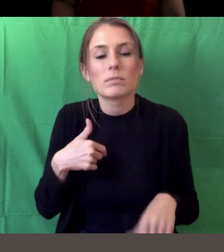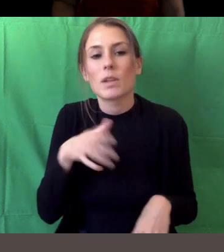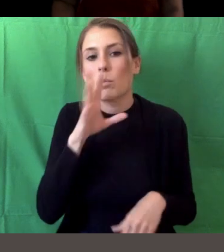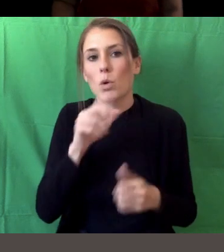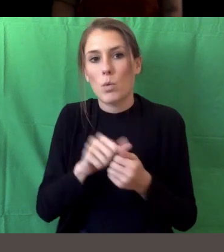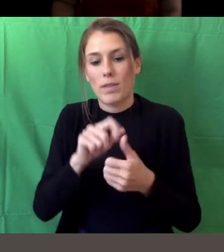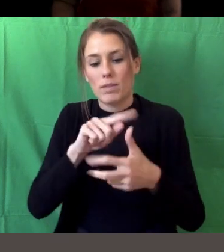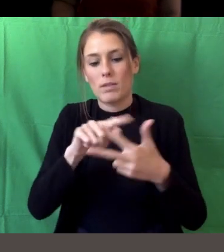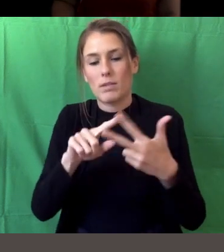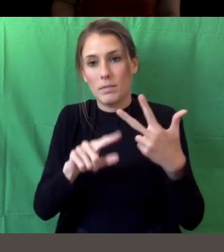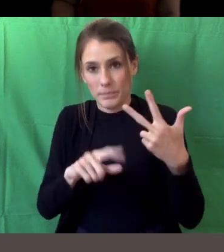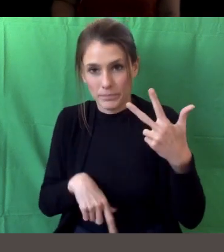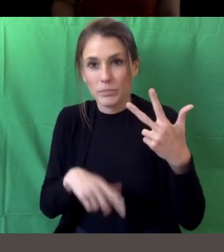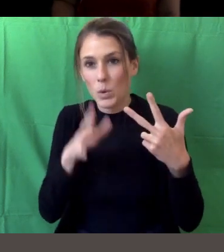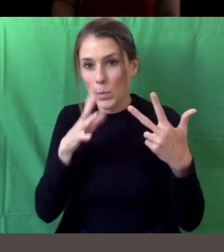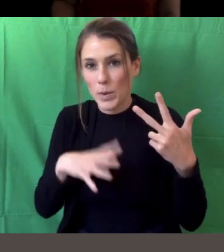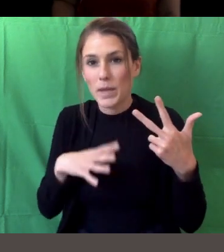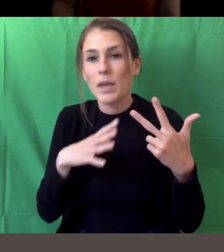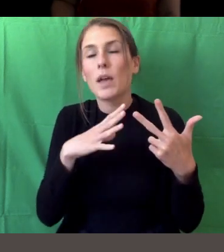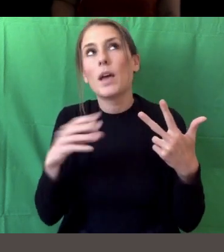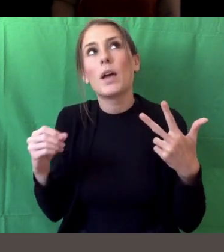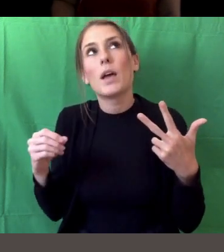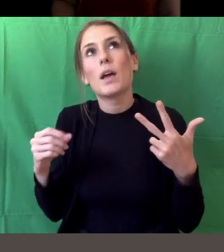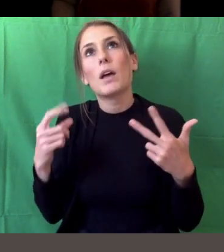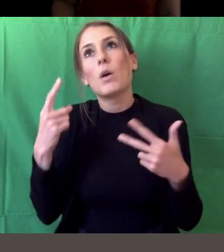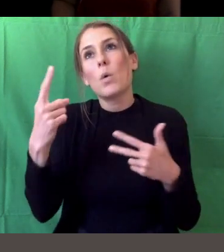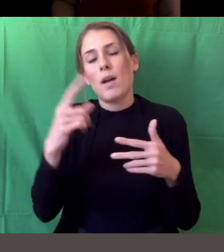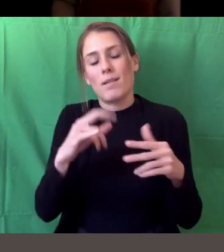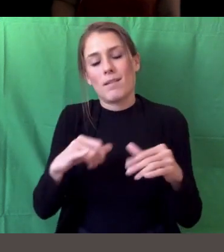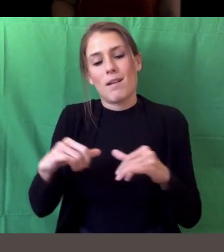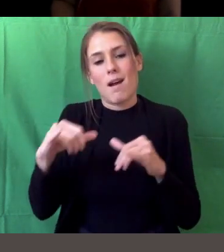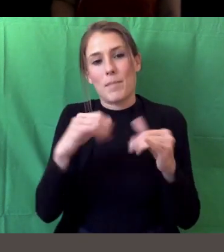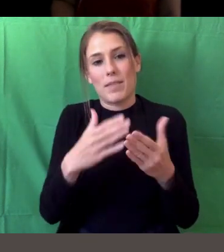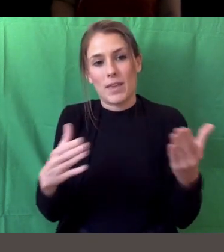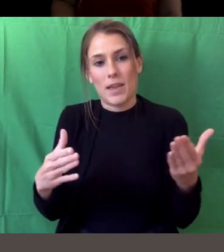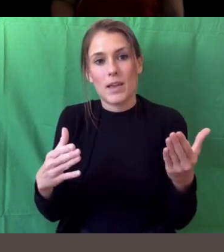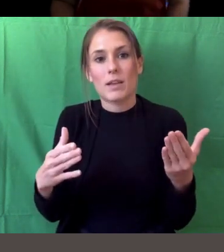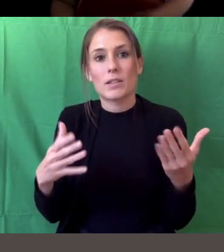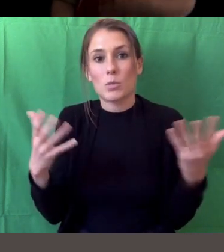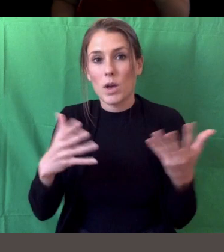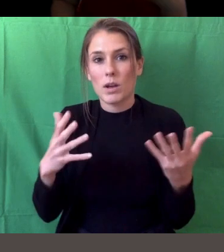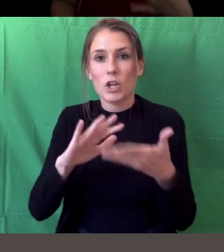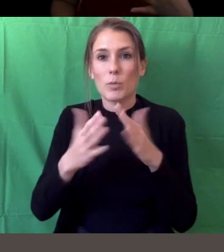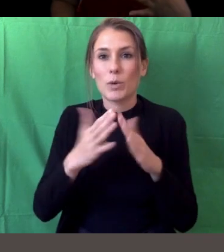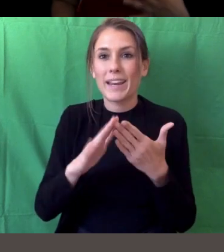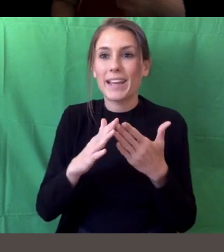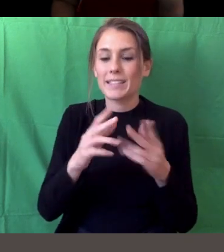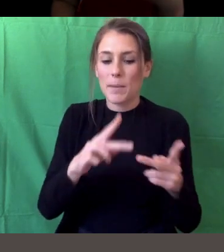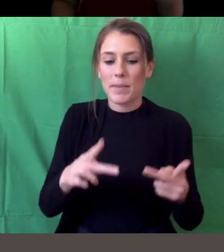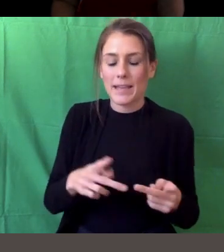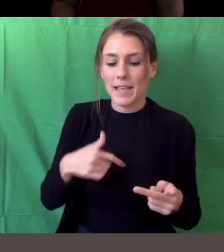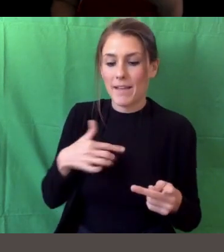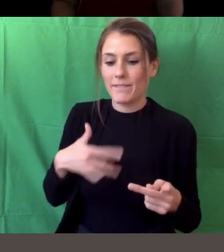I spoke to Beryl, Mariatta and Yanina and one of the common things was community is a place